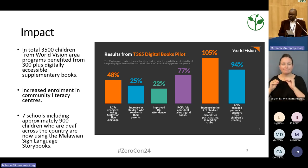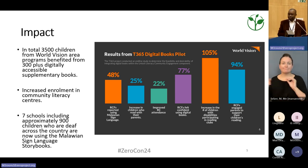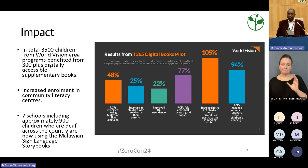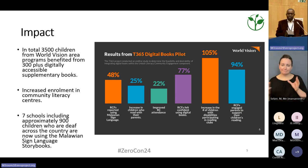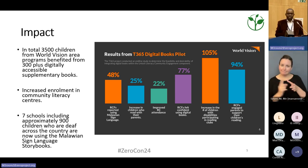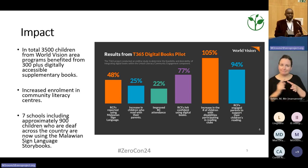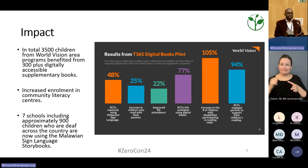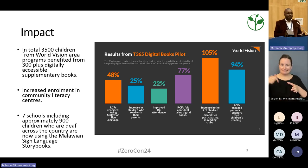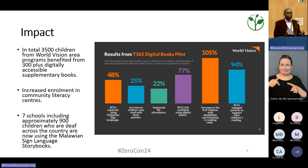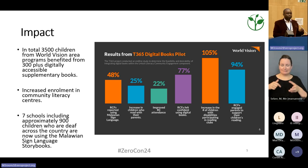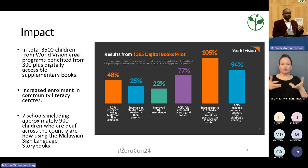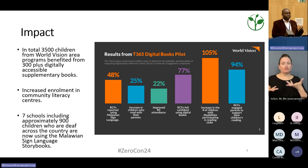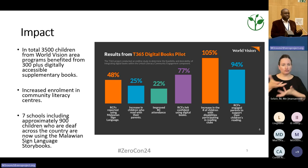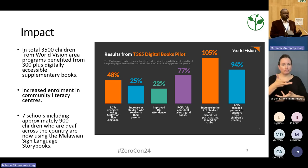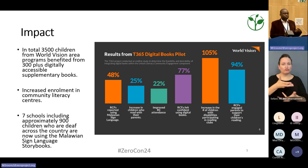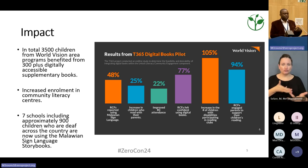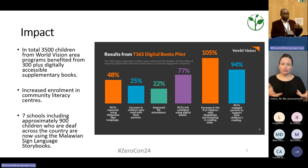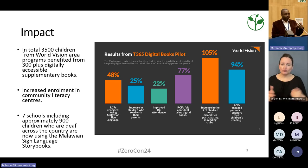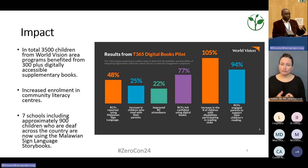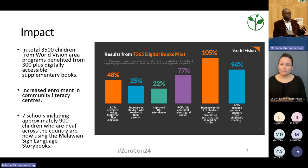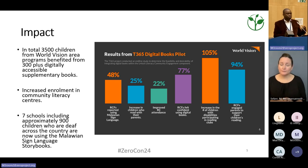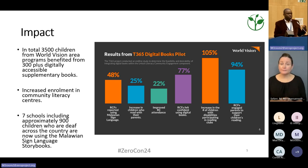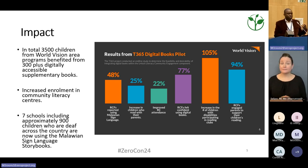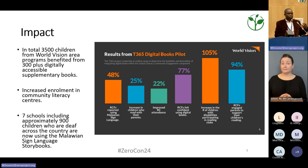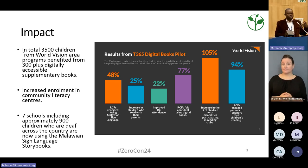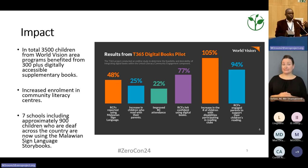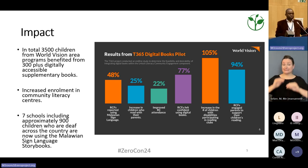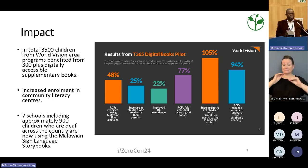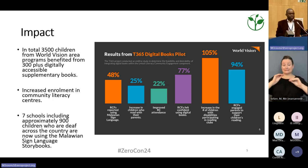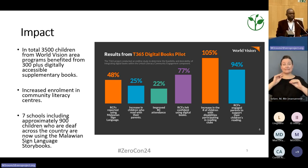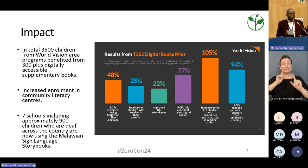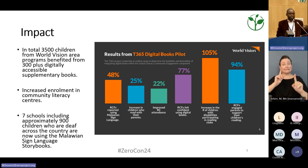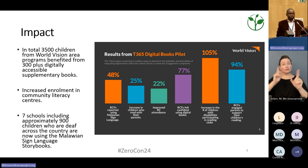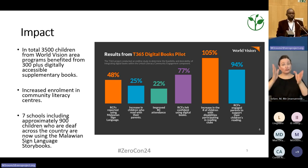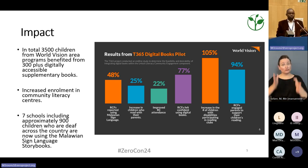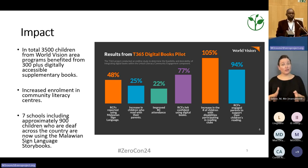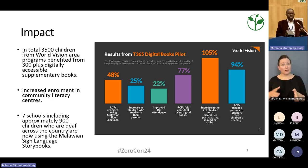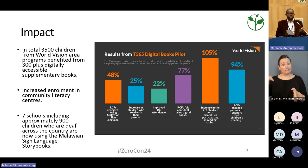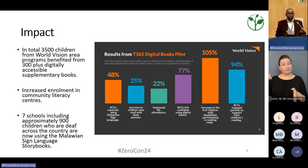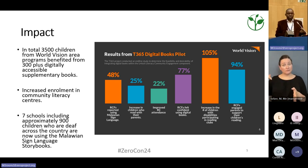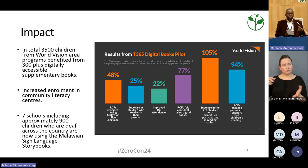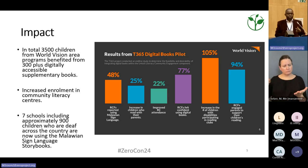have an increased number of teachers who are off double, and they are able to share content with